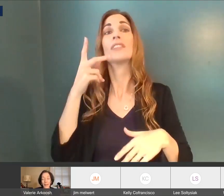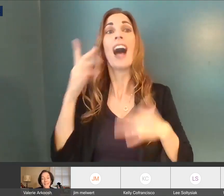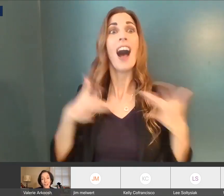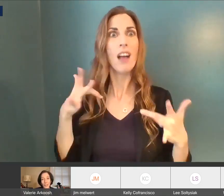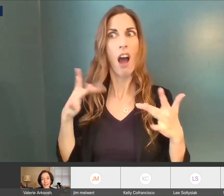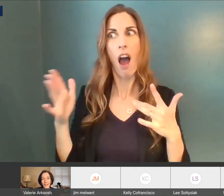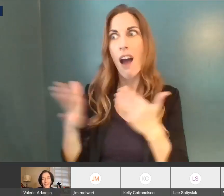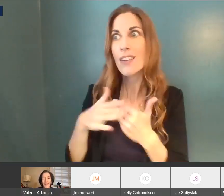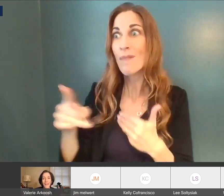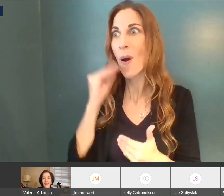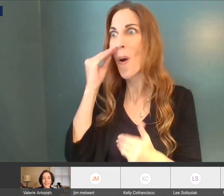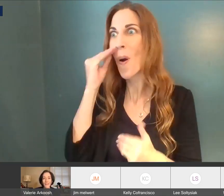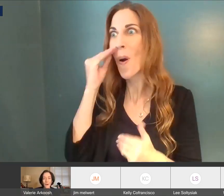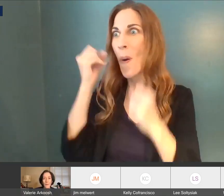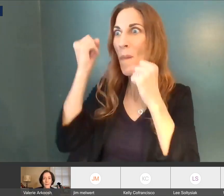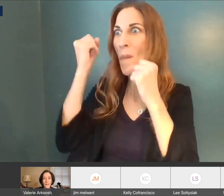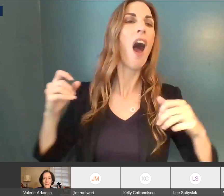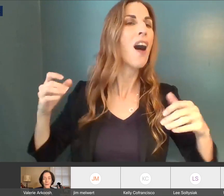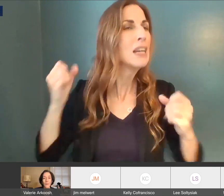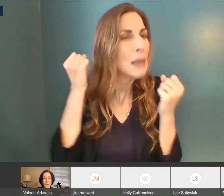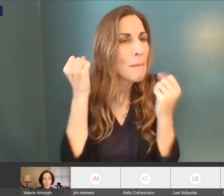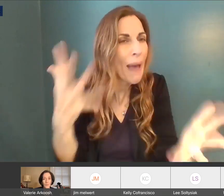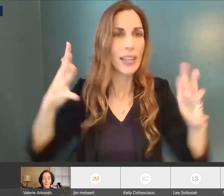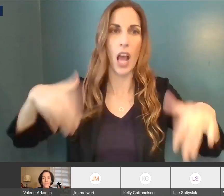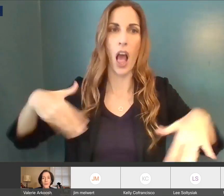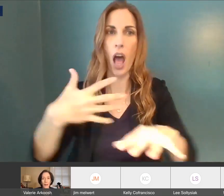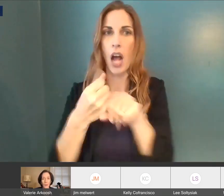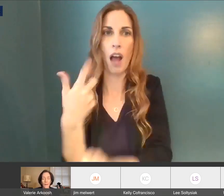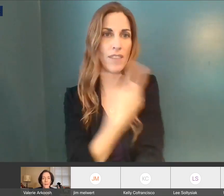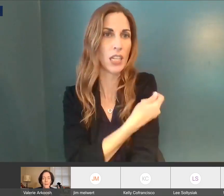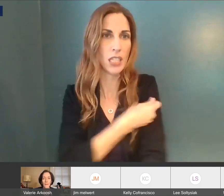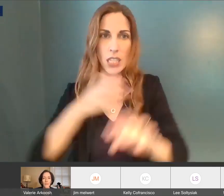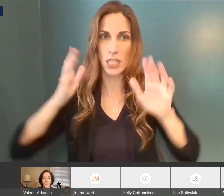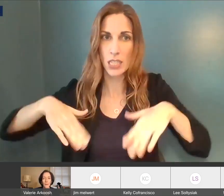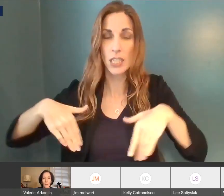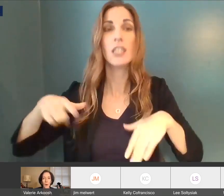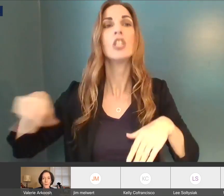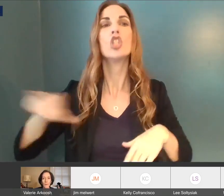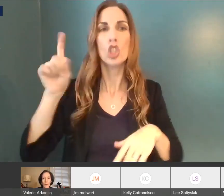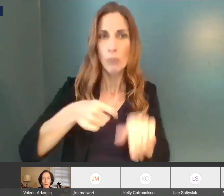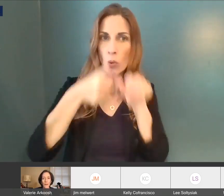Additionally, these pharmacies are supposed to be following the Pennsylvania Department of Health